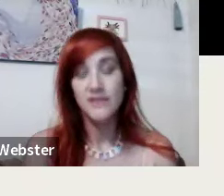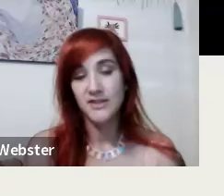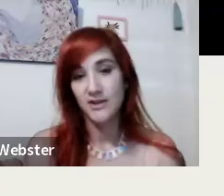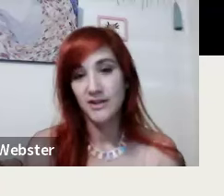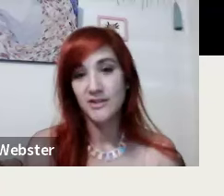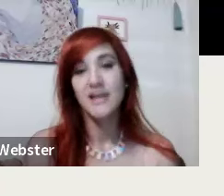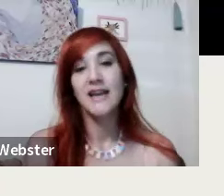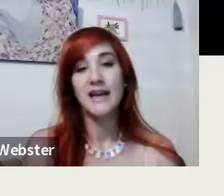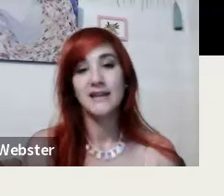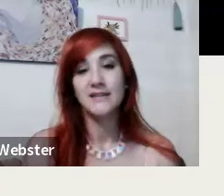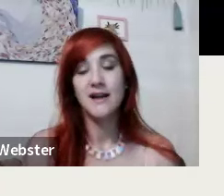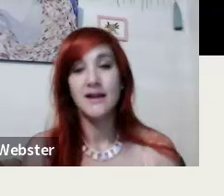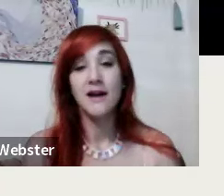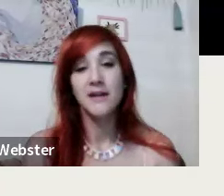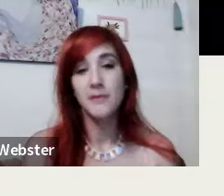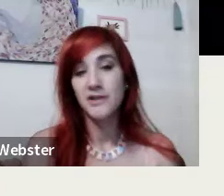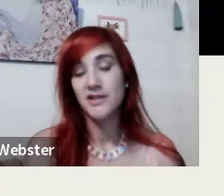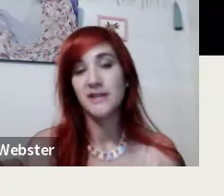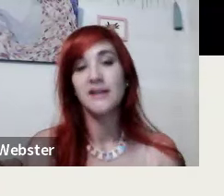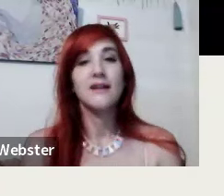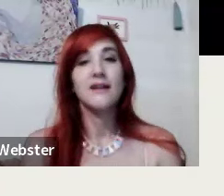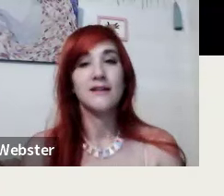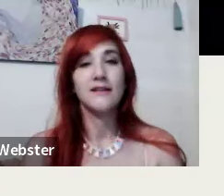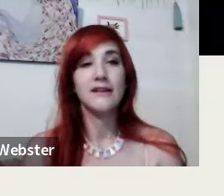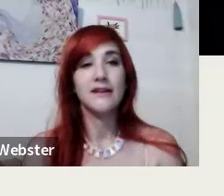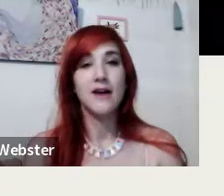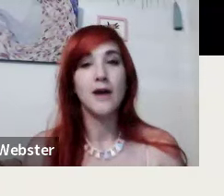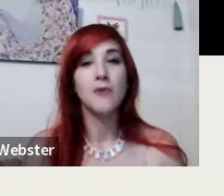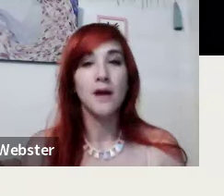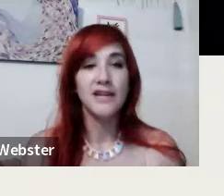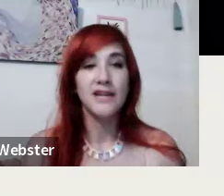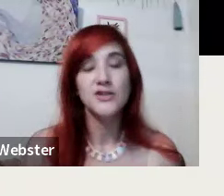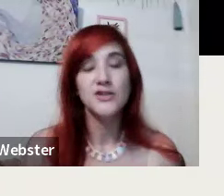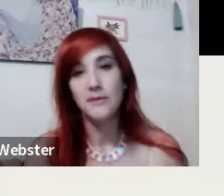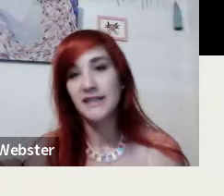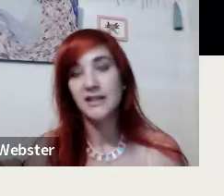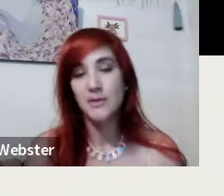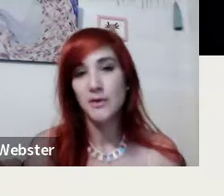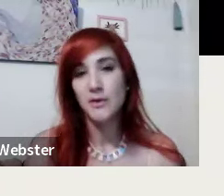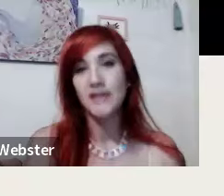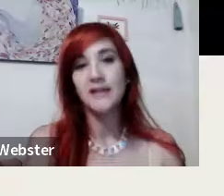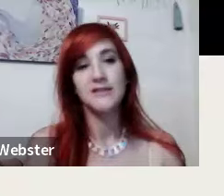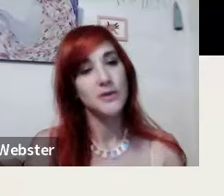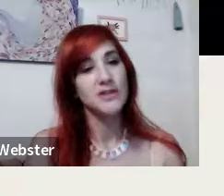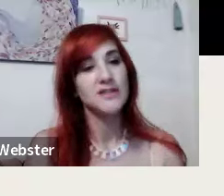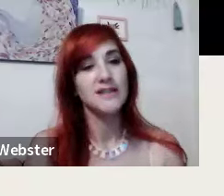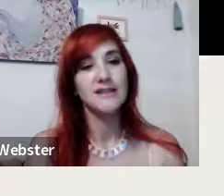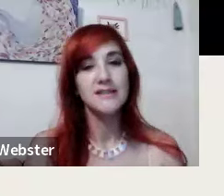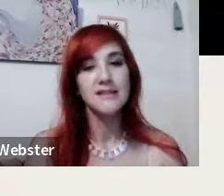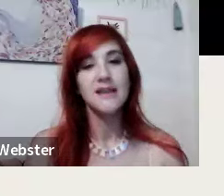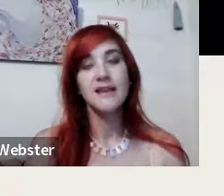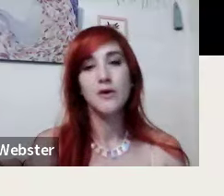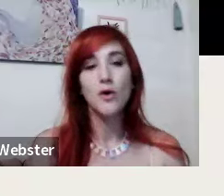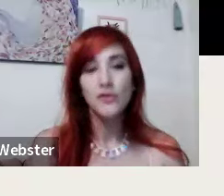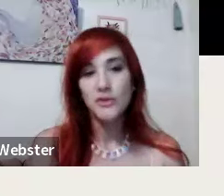of discouraged. I have obligations to family and community and situations like this can hold you